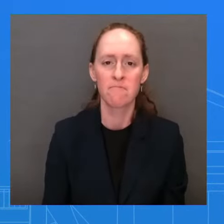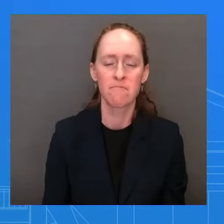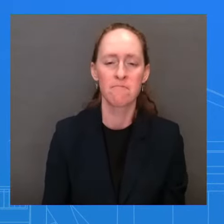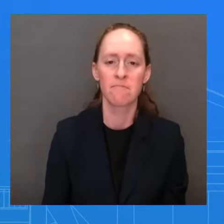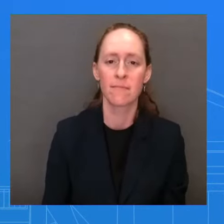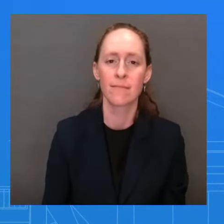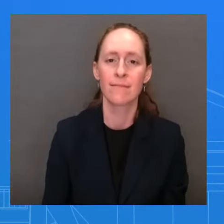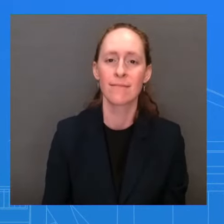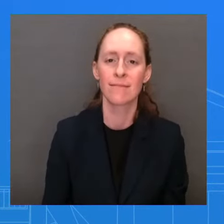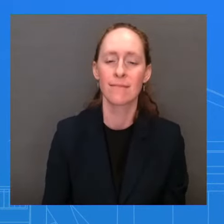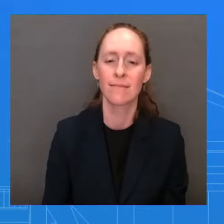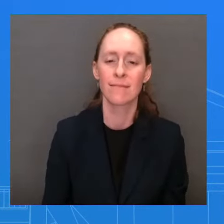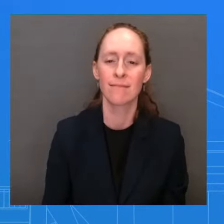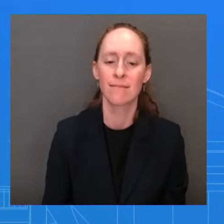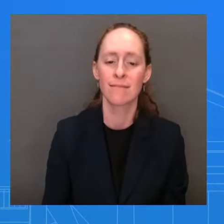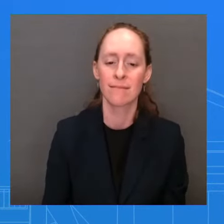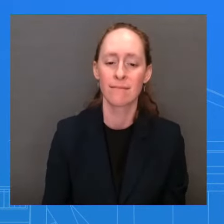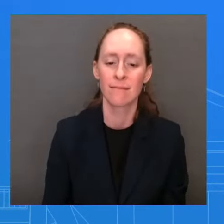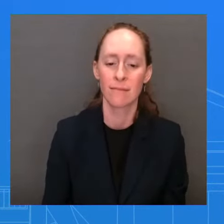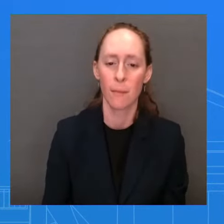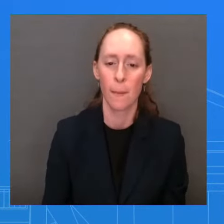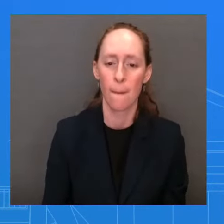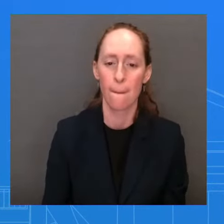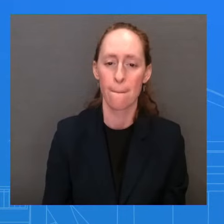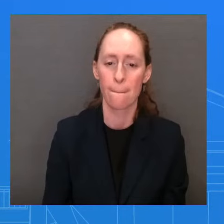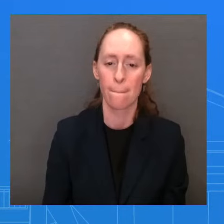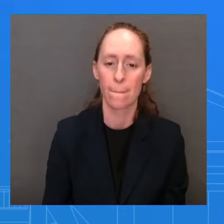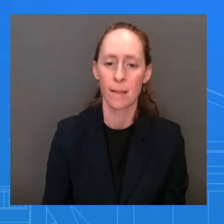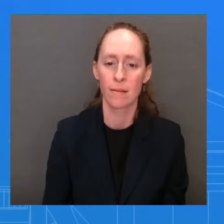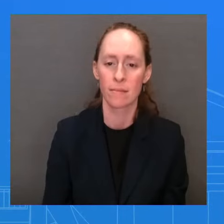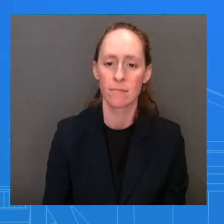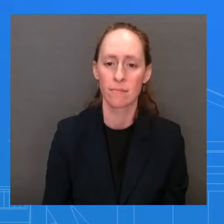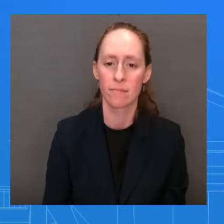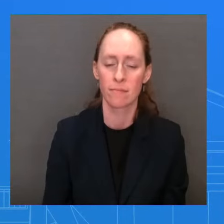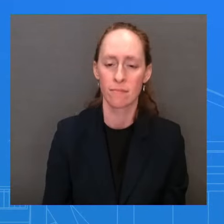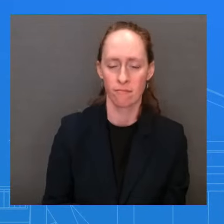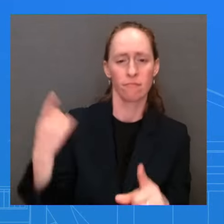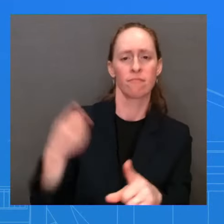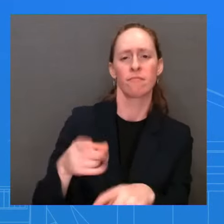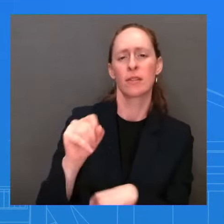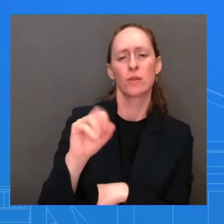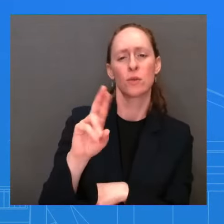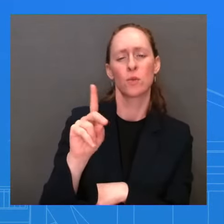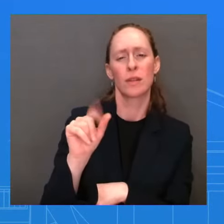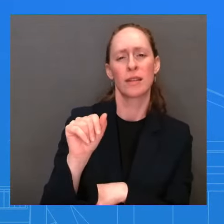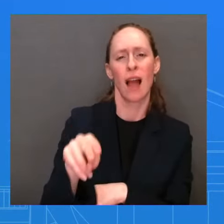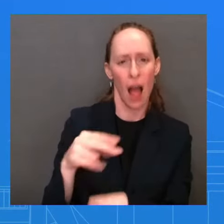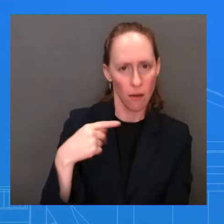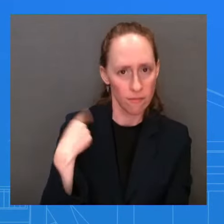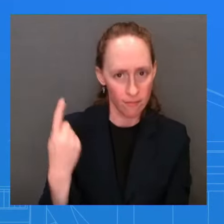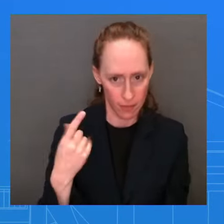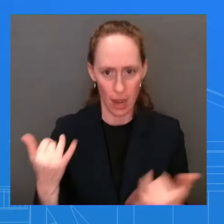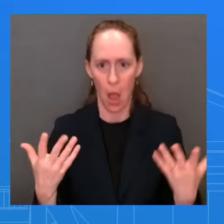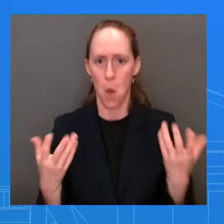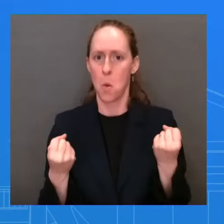and then a Congress question? Has the ceasefire created any new opportunities in terms of what Jake was talking about yesterday: